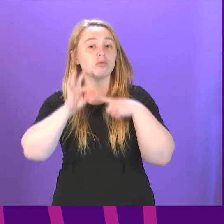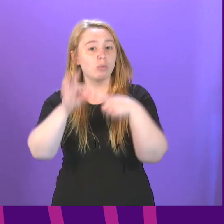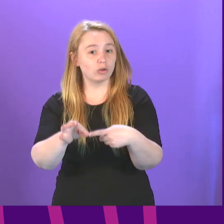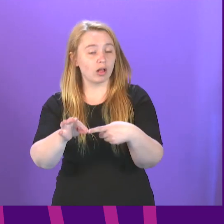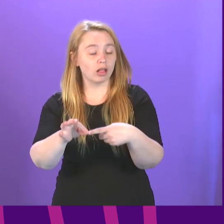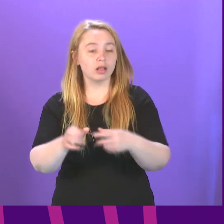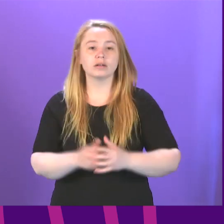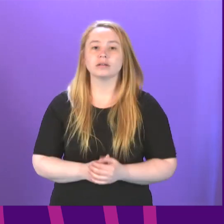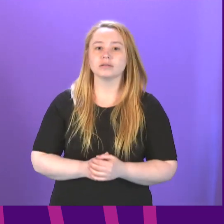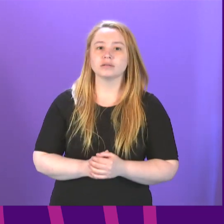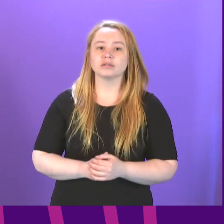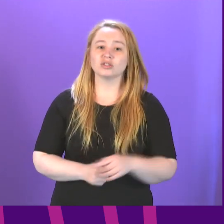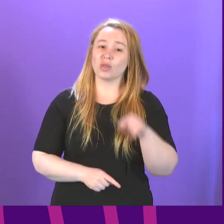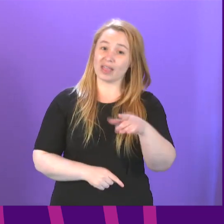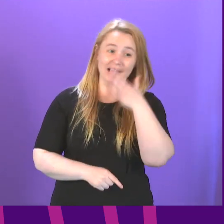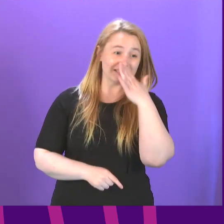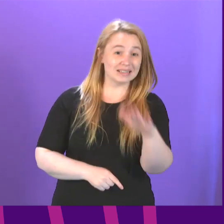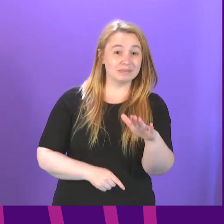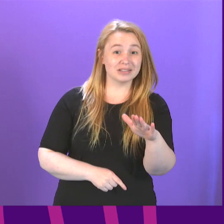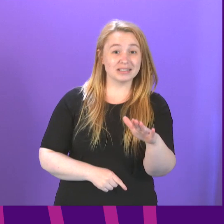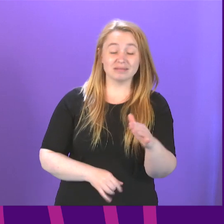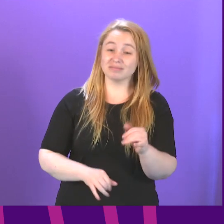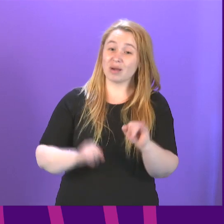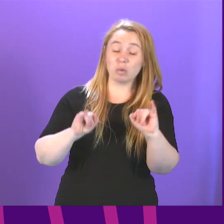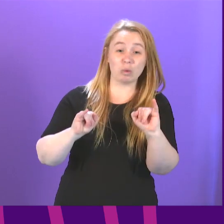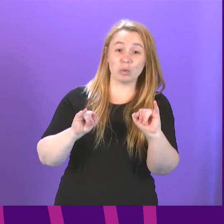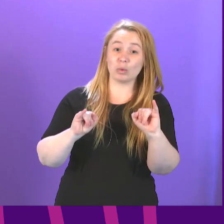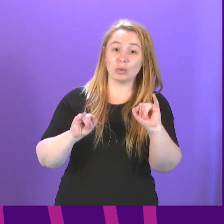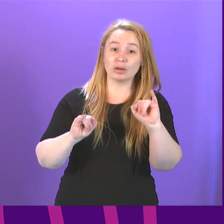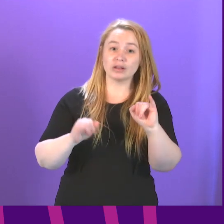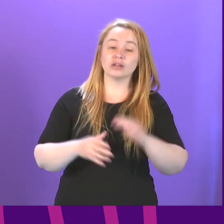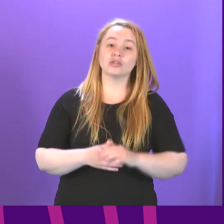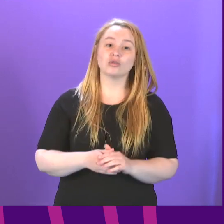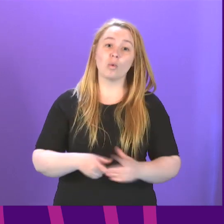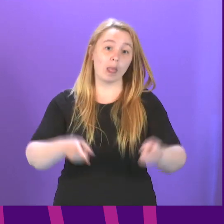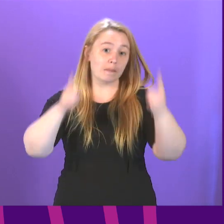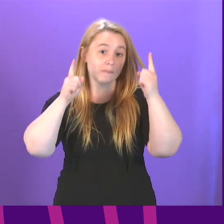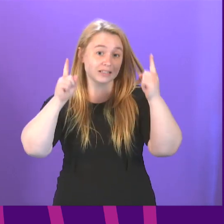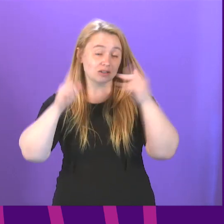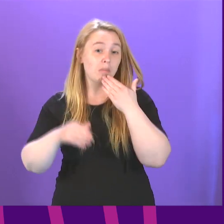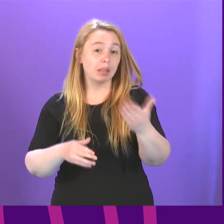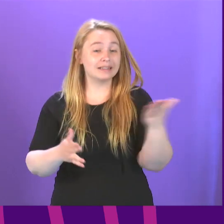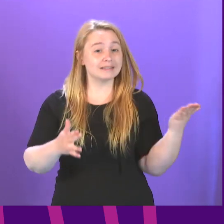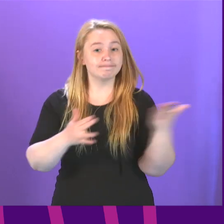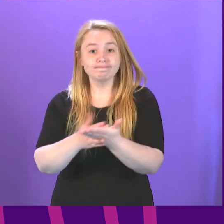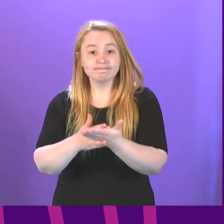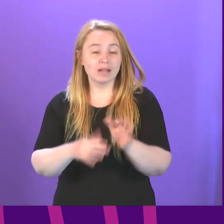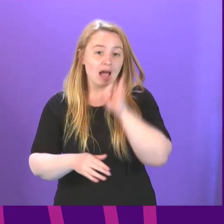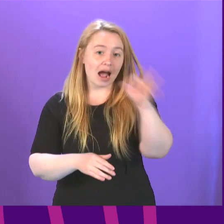That seems to be a matter of bad faith. Will the minister intervene now to ask Colleges Scotland to